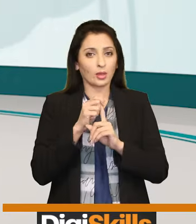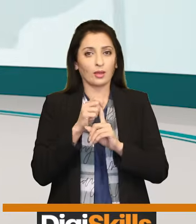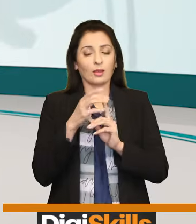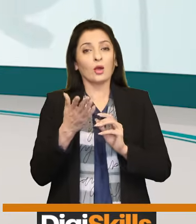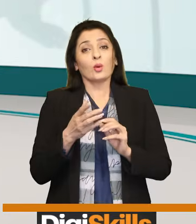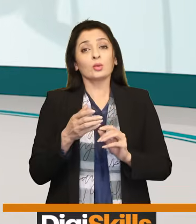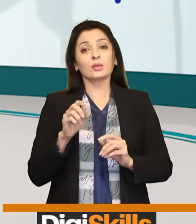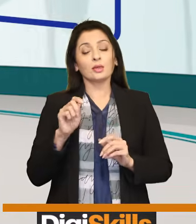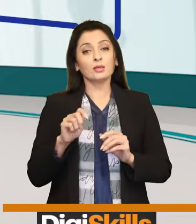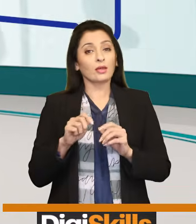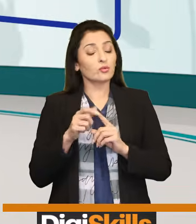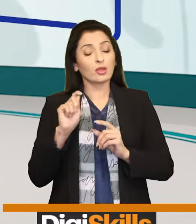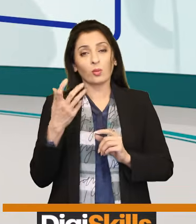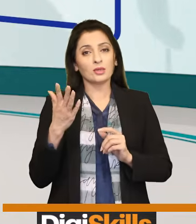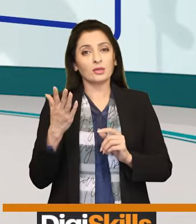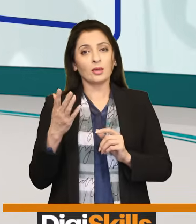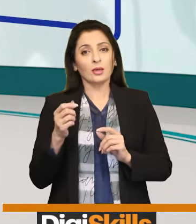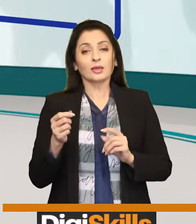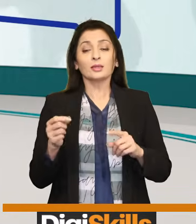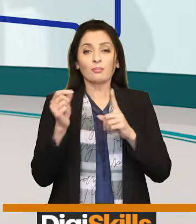The reason for that is that when it is night in Pakistan,